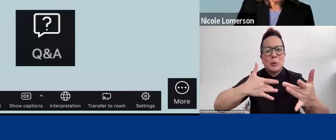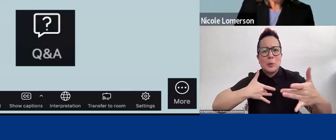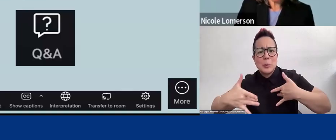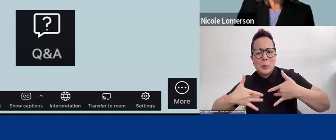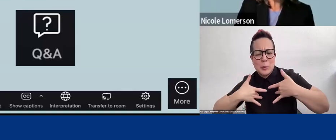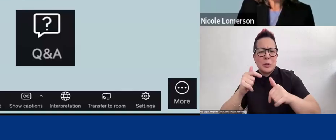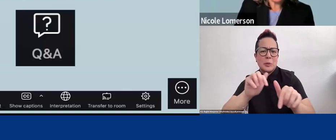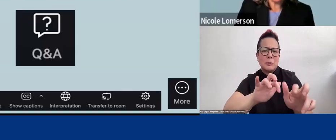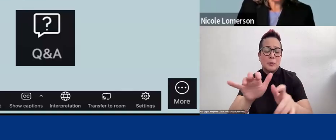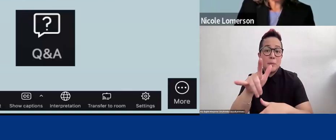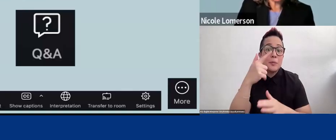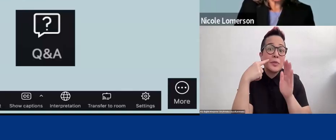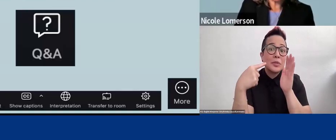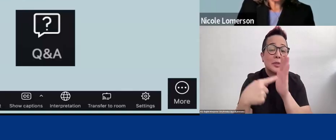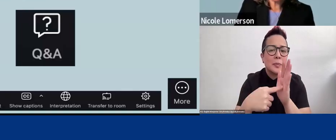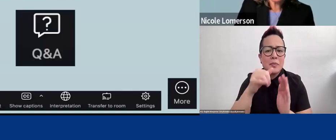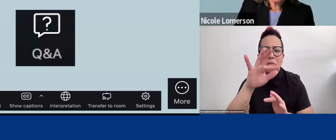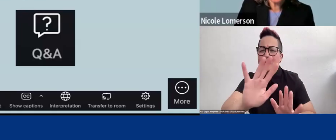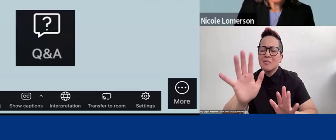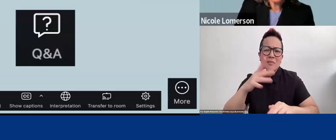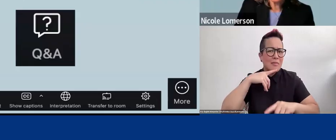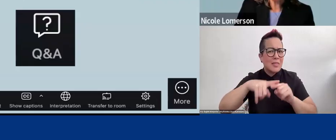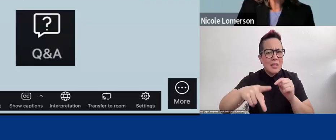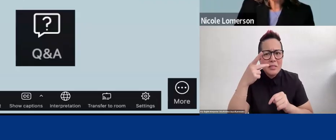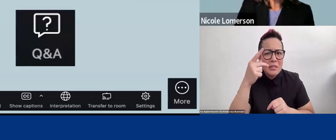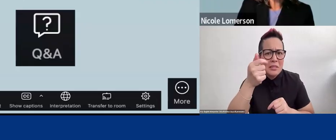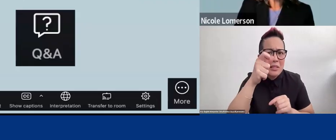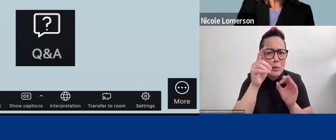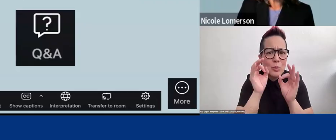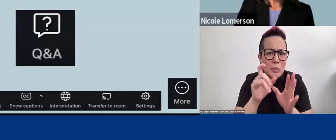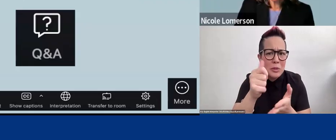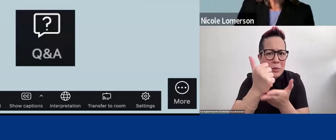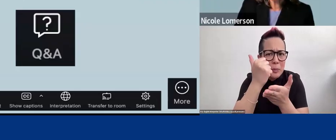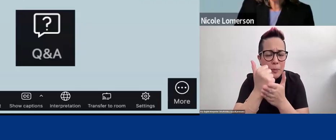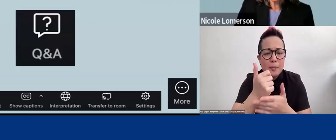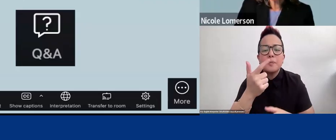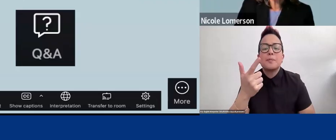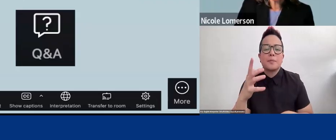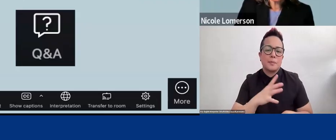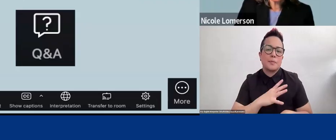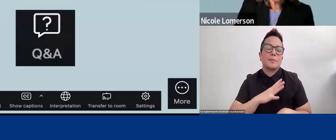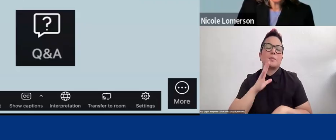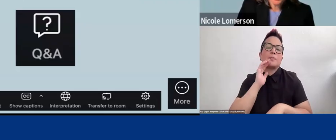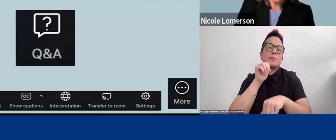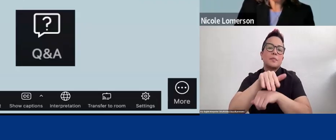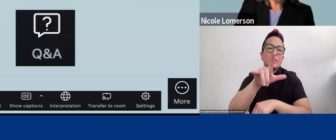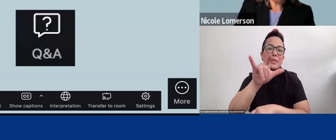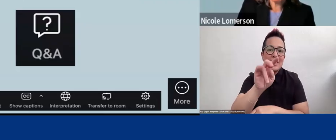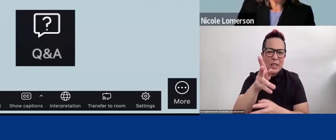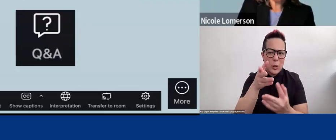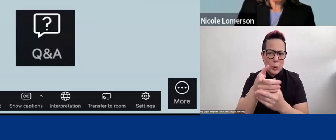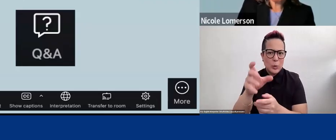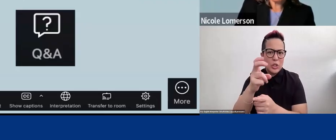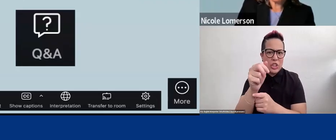example, if you cannot see the interpreters. We will be sending links through the chat throughout the webinar